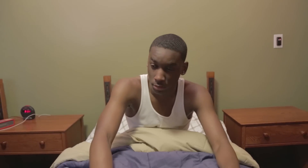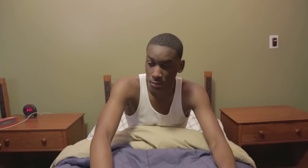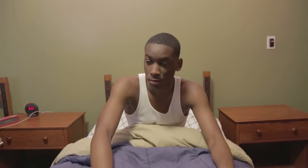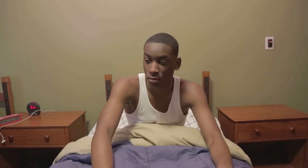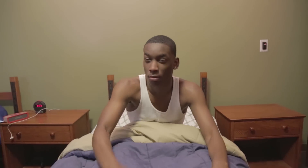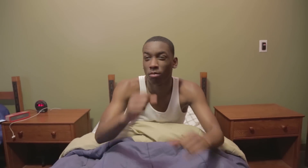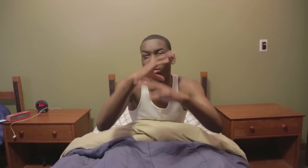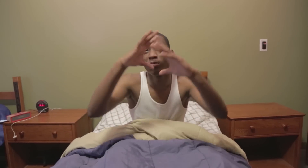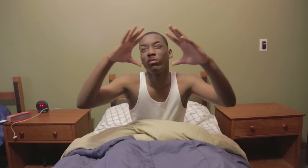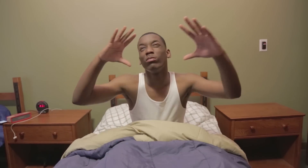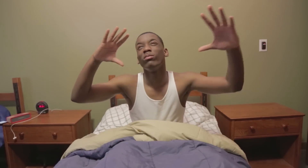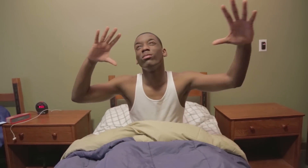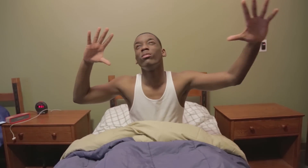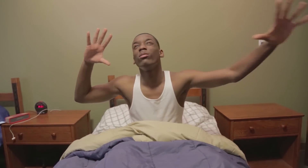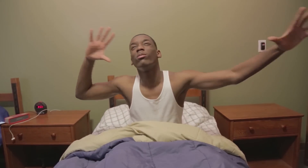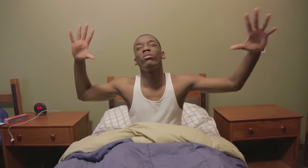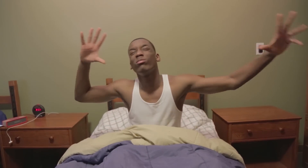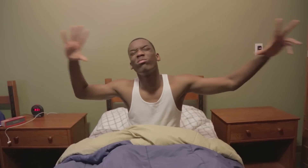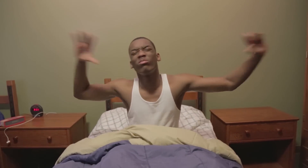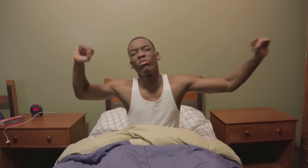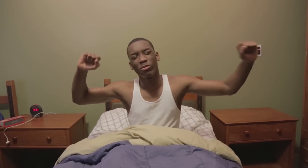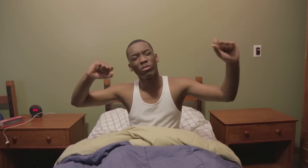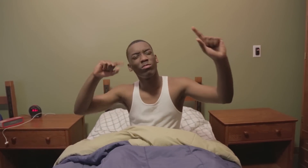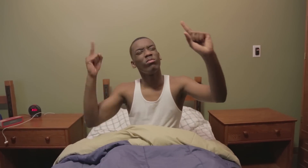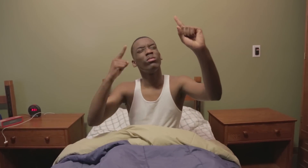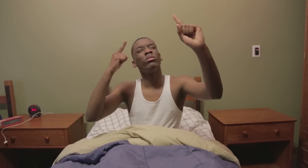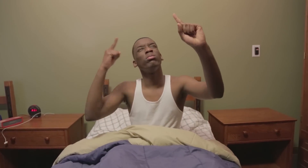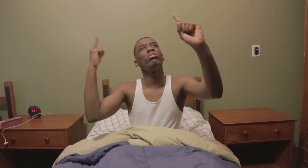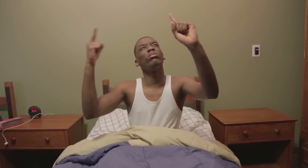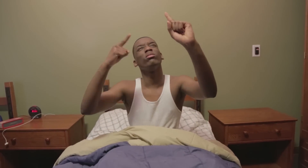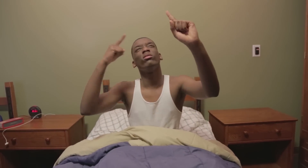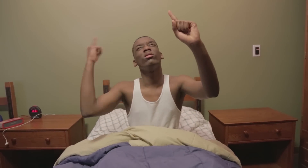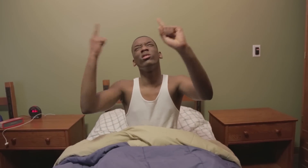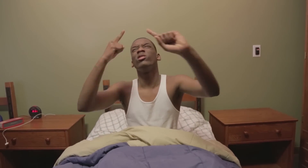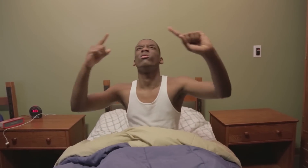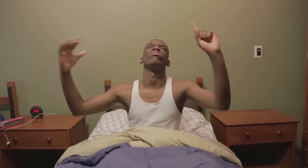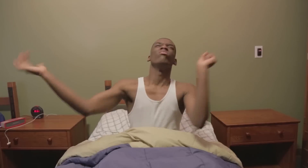I had a dream so big and loud I jumped so high I touched the clouds